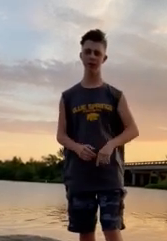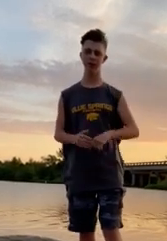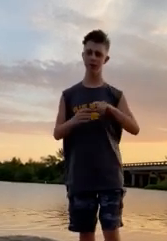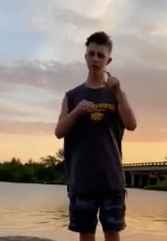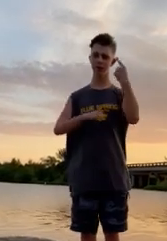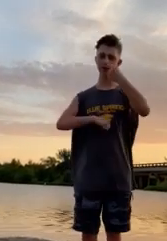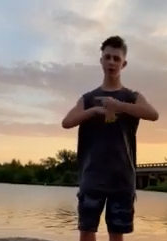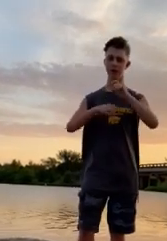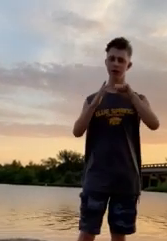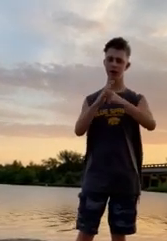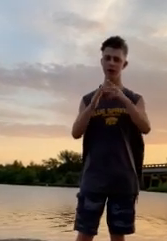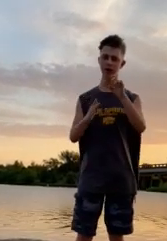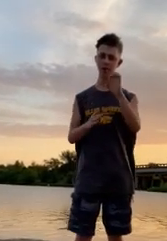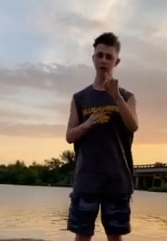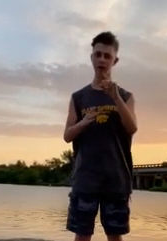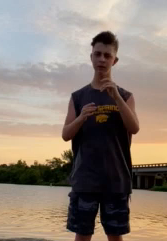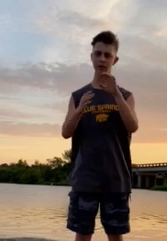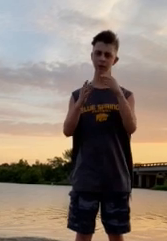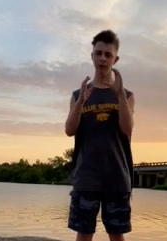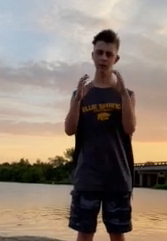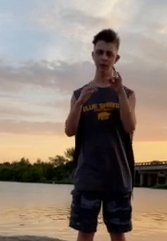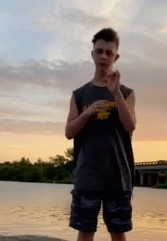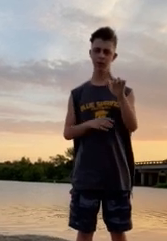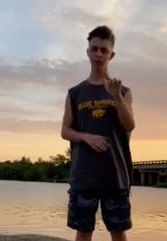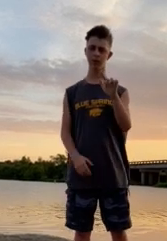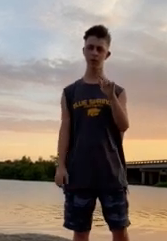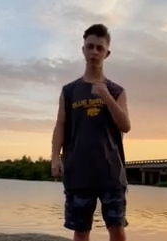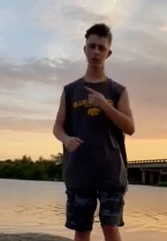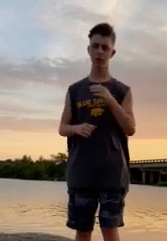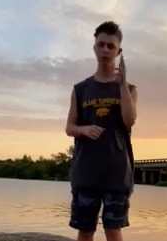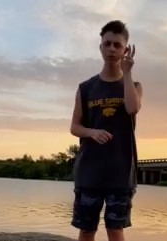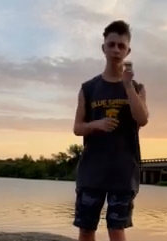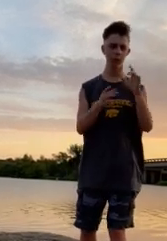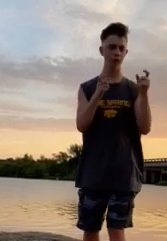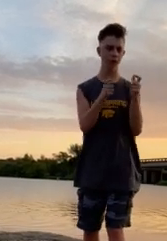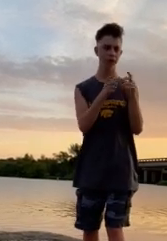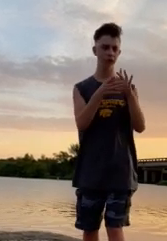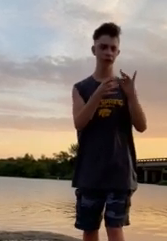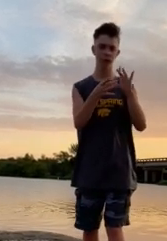But one day a key unlocked that cell I heard a small voice say